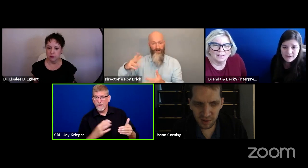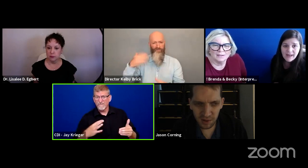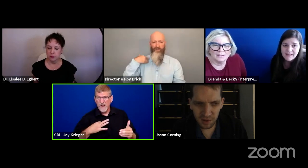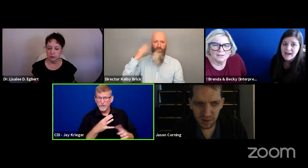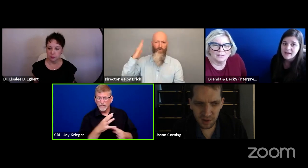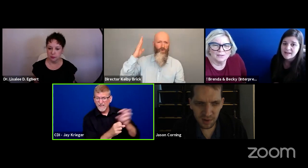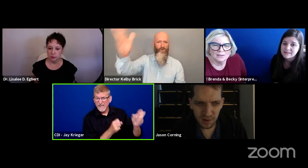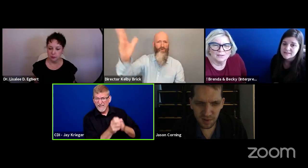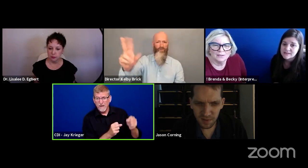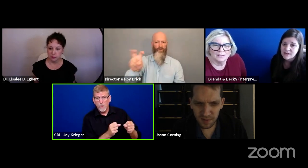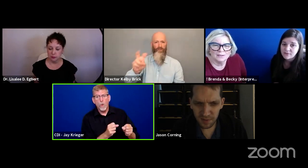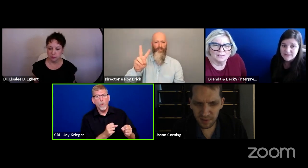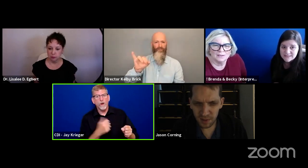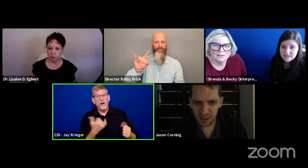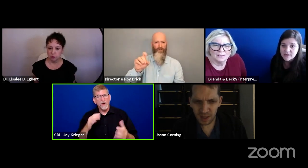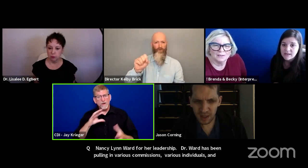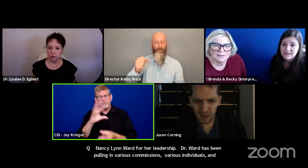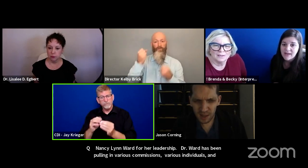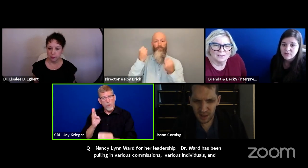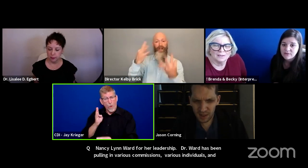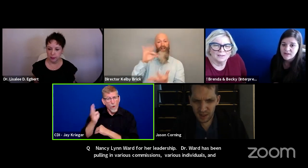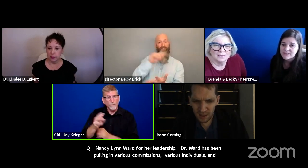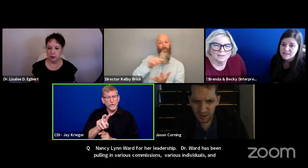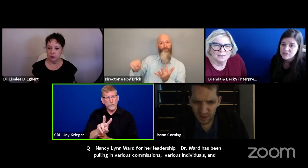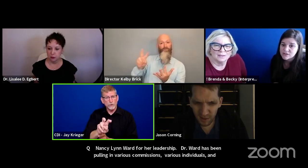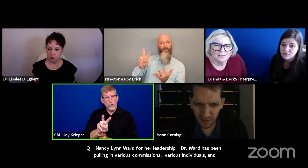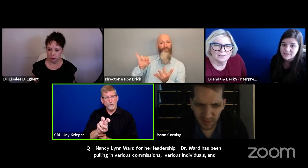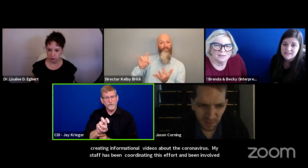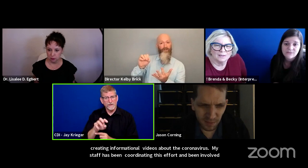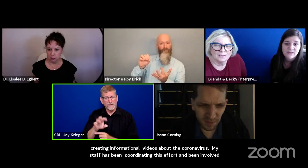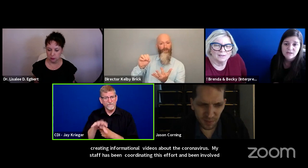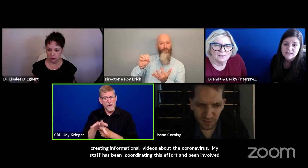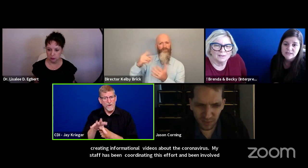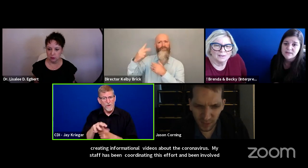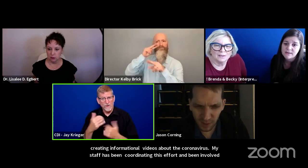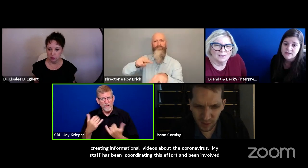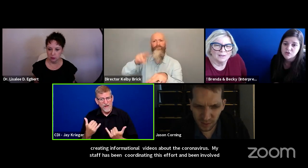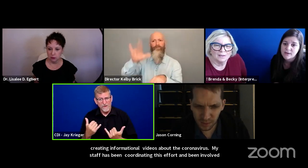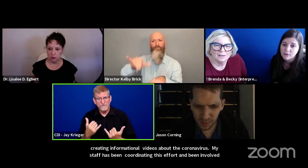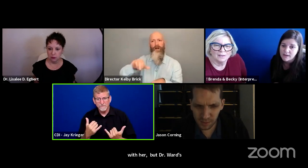help and advice and gathering volunteers and creating videos has been instrumental.